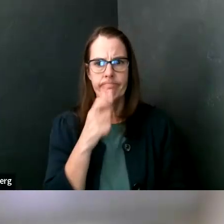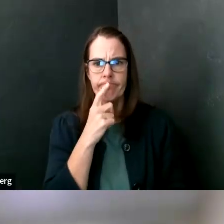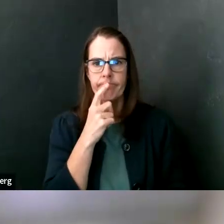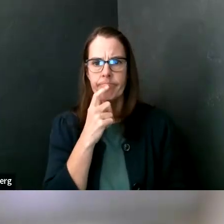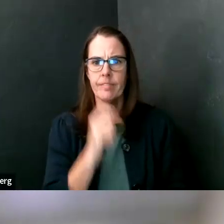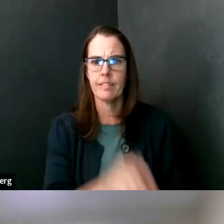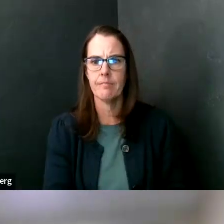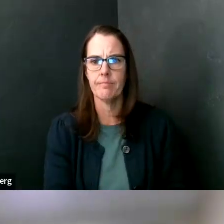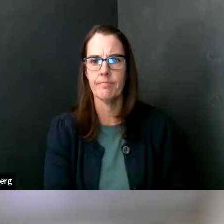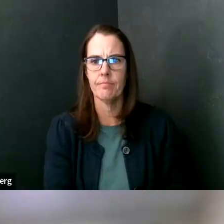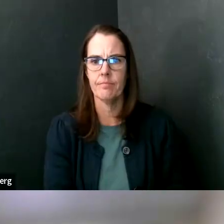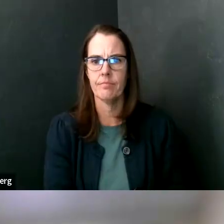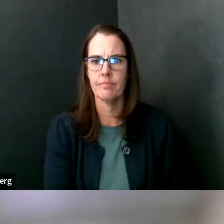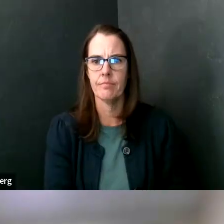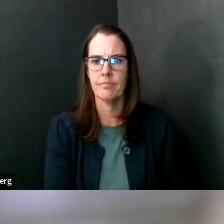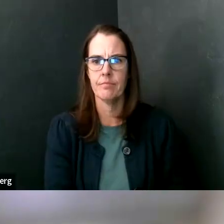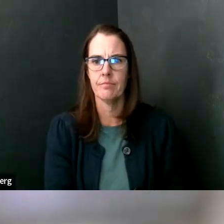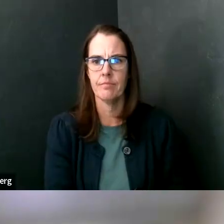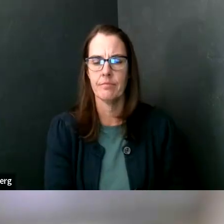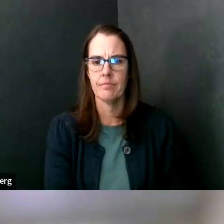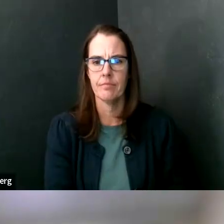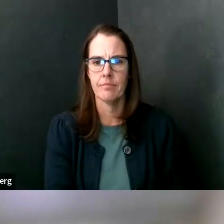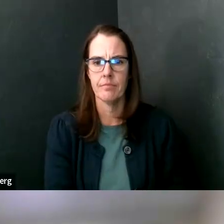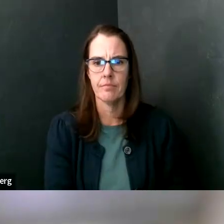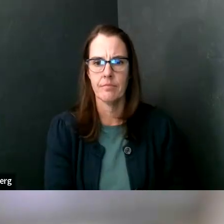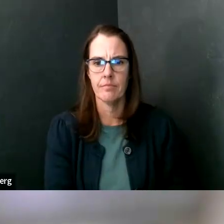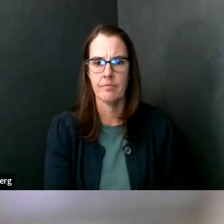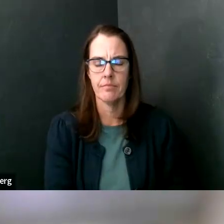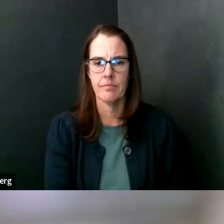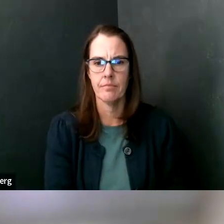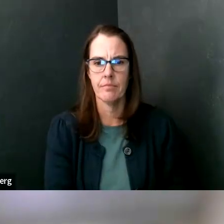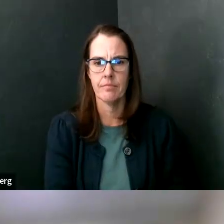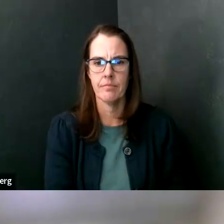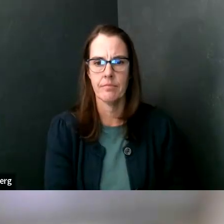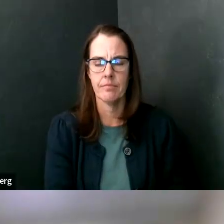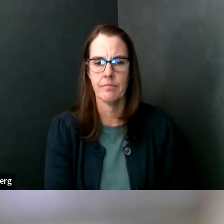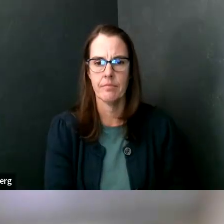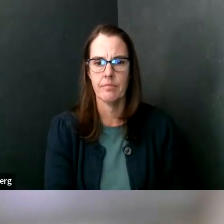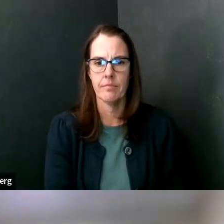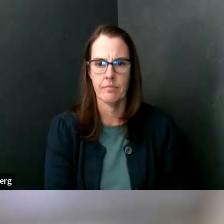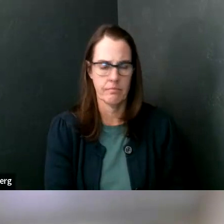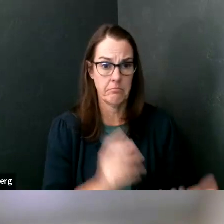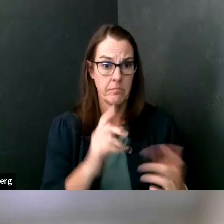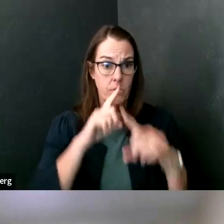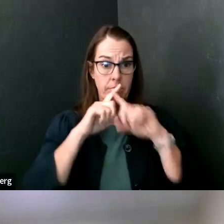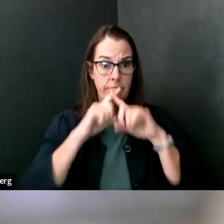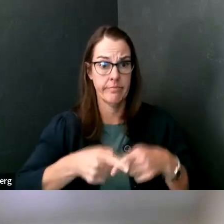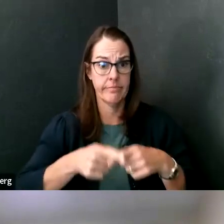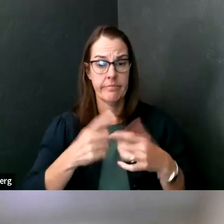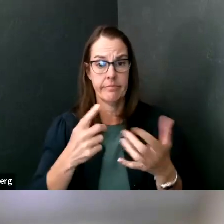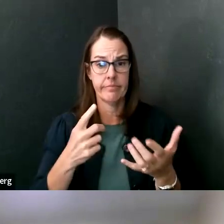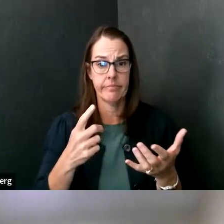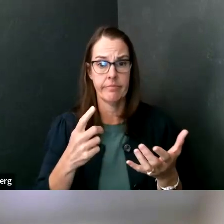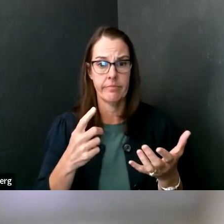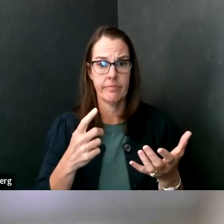I'm not sure if it's a volume. It looks like your u your microphone is unmuted. We can see on